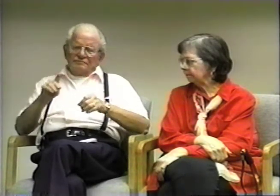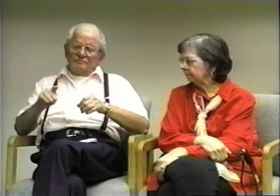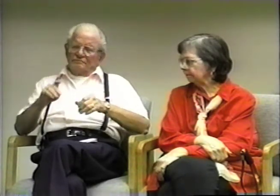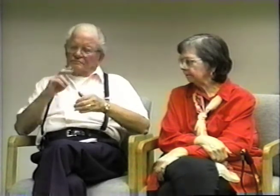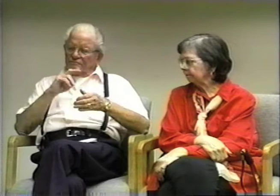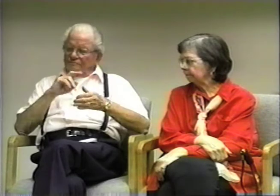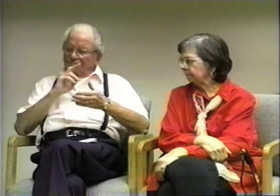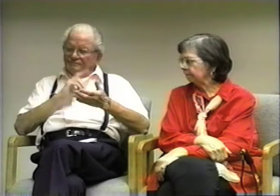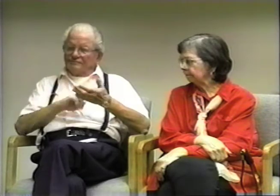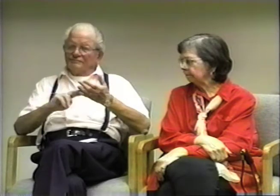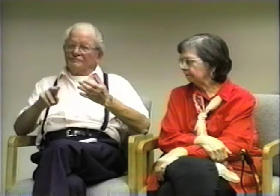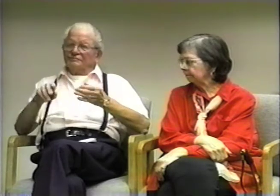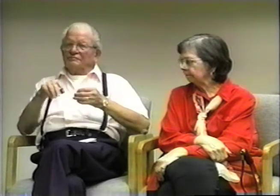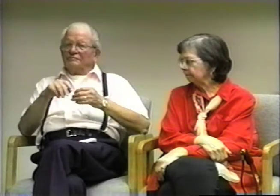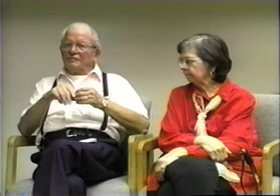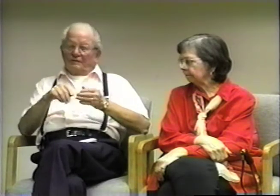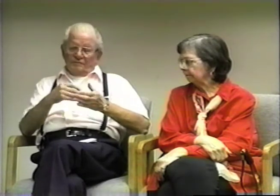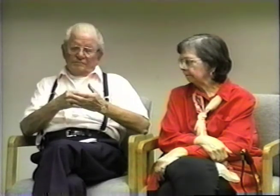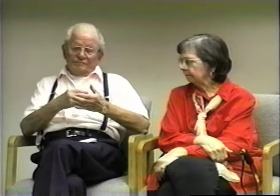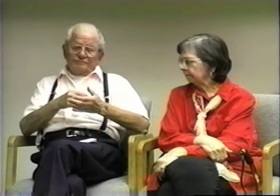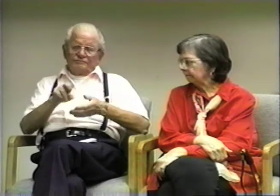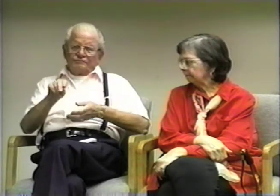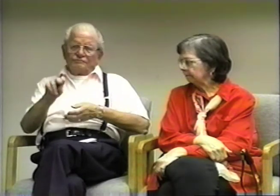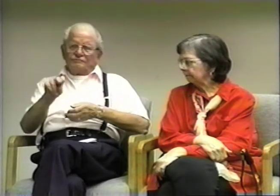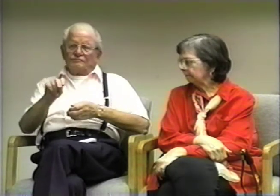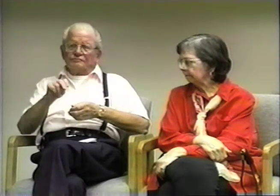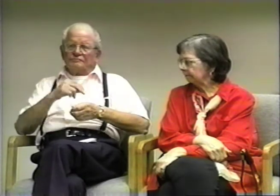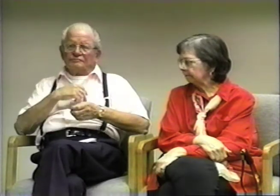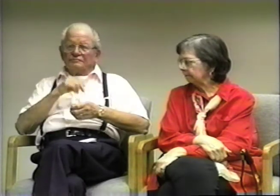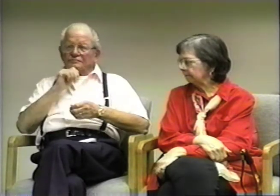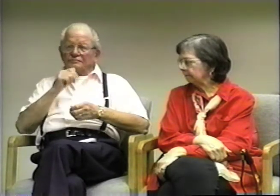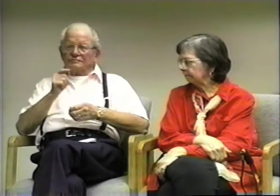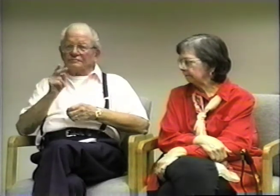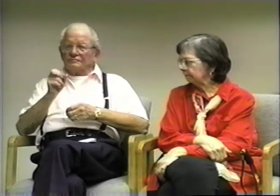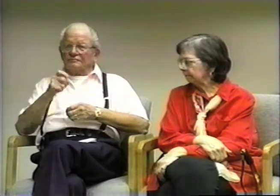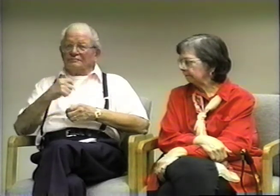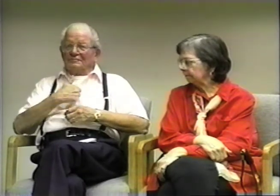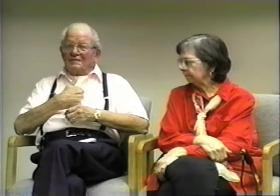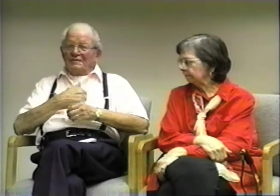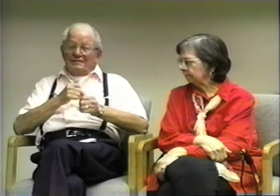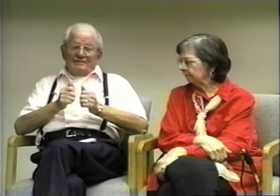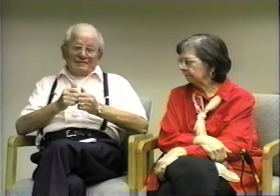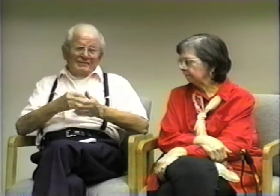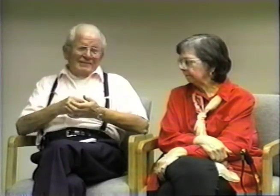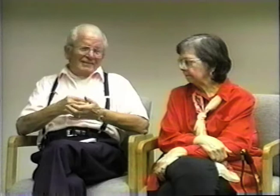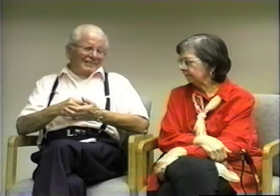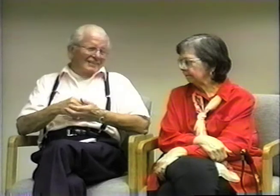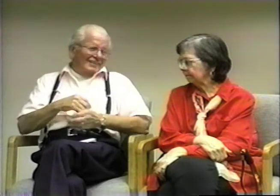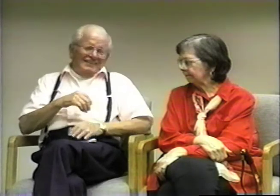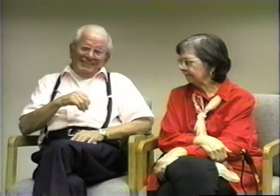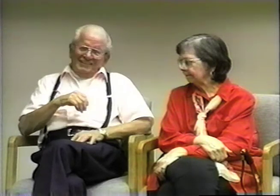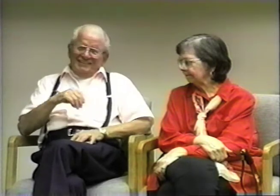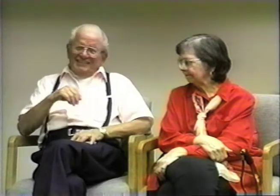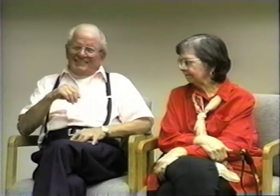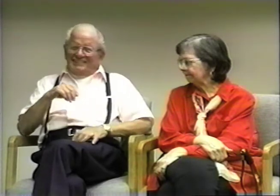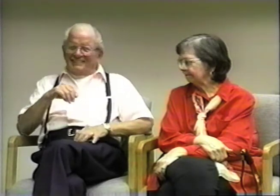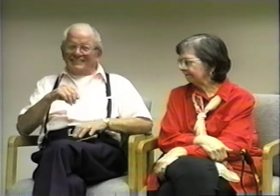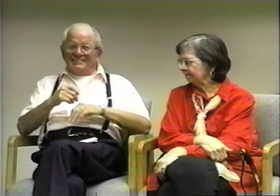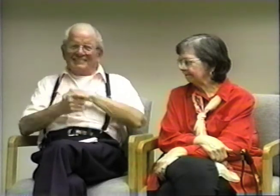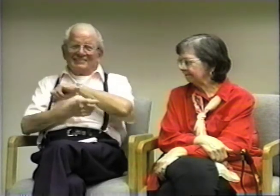president, vice-president, secretary, but I've never been treasurer. I'm not too good at handling money myself.